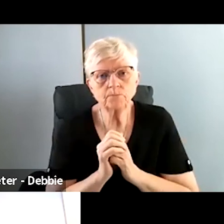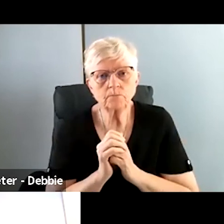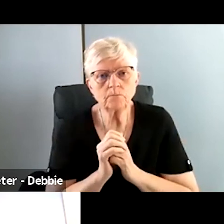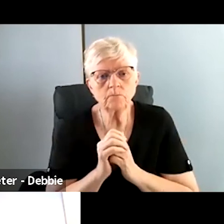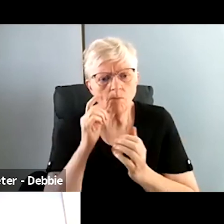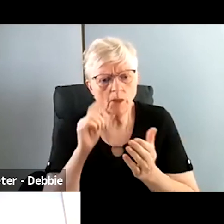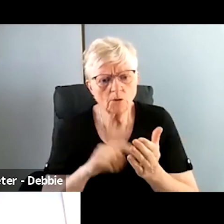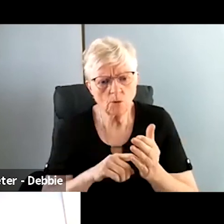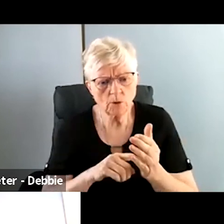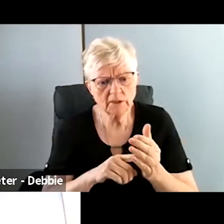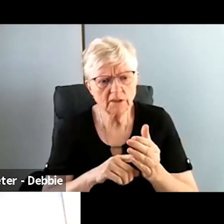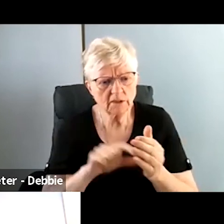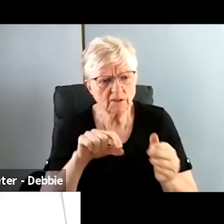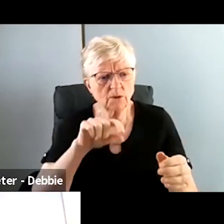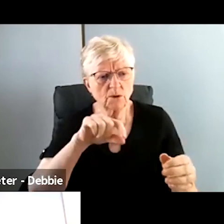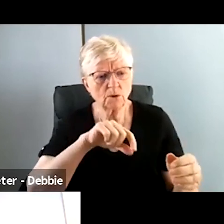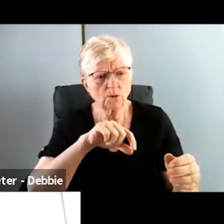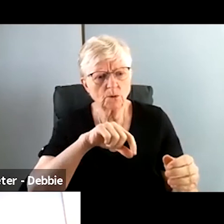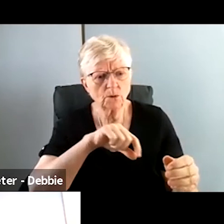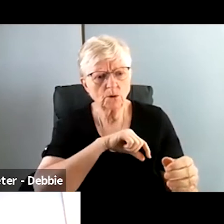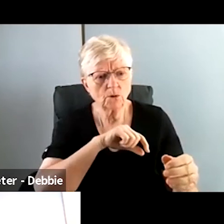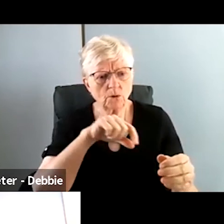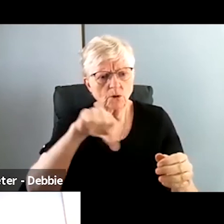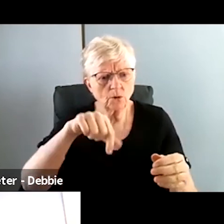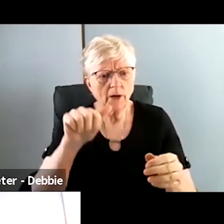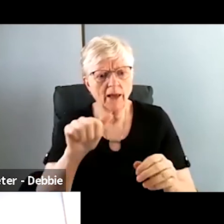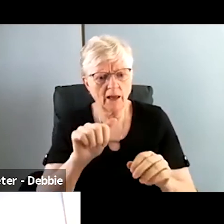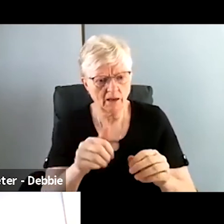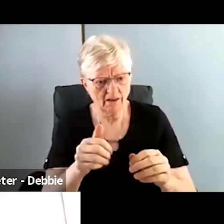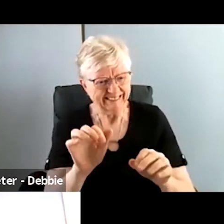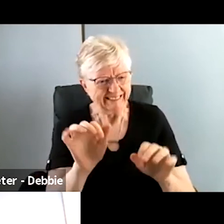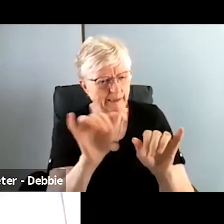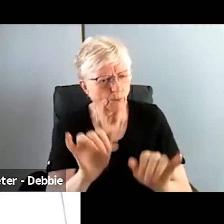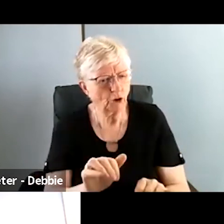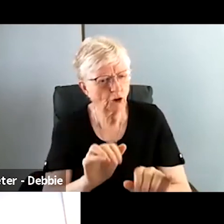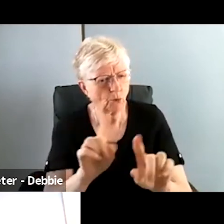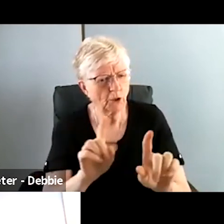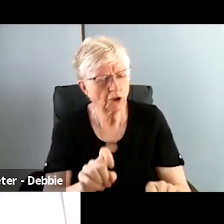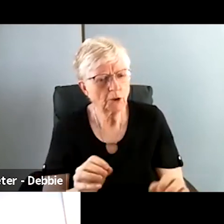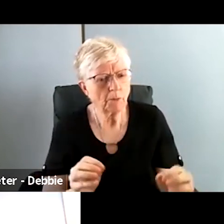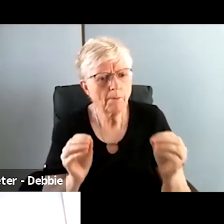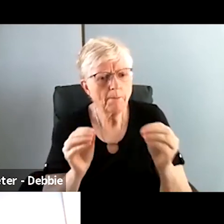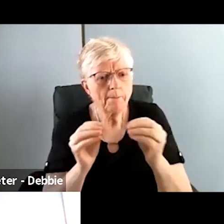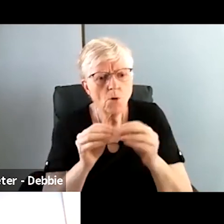THAT. AND I